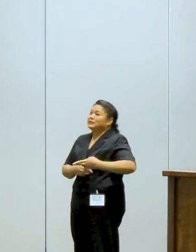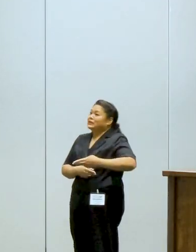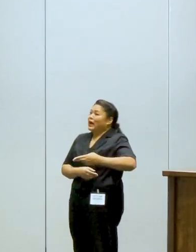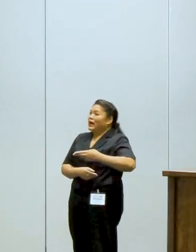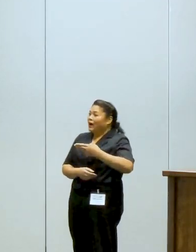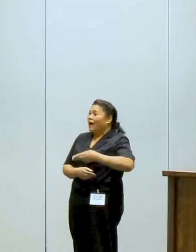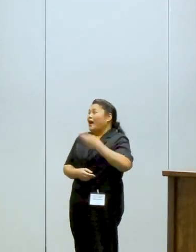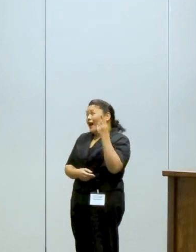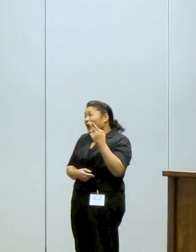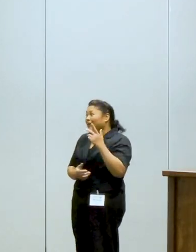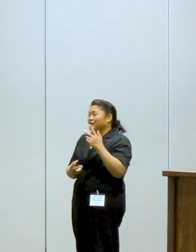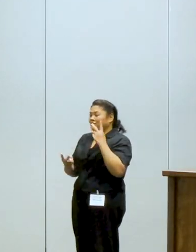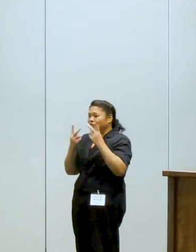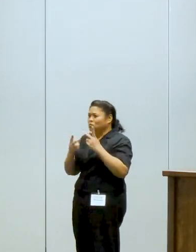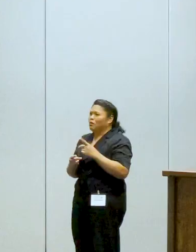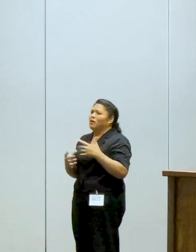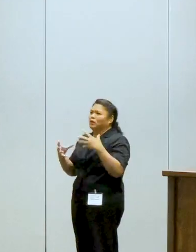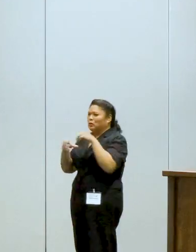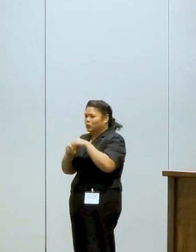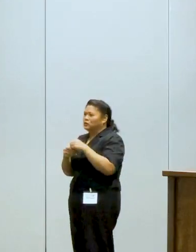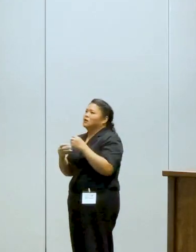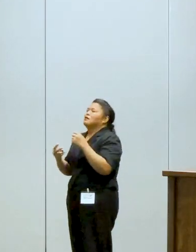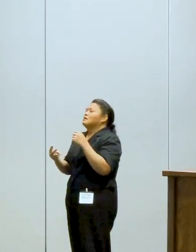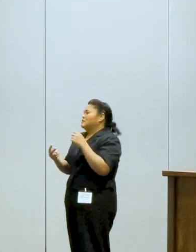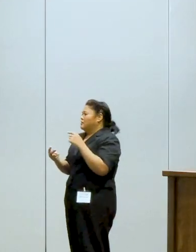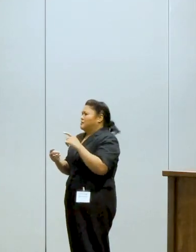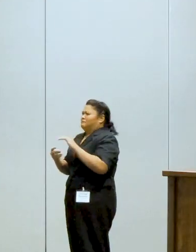charts, videos, interactive simulations, but much of this